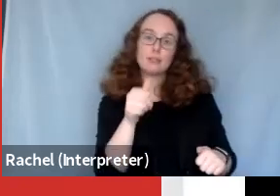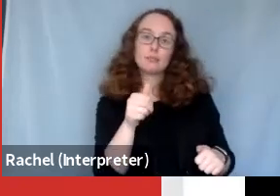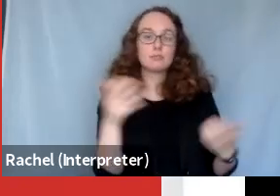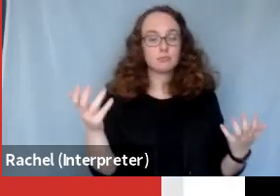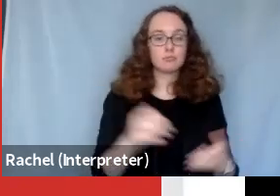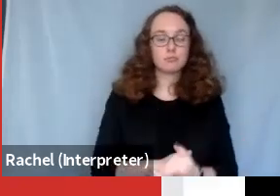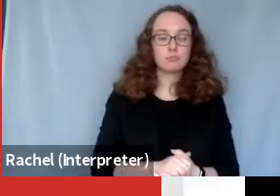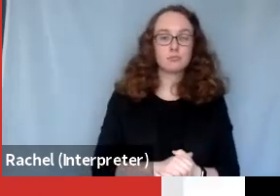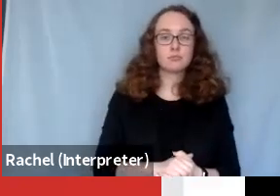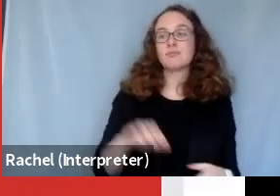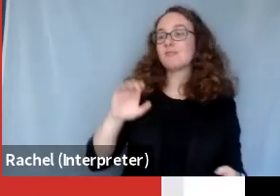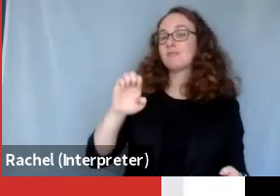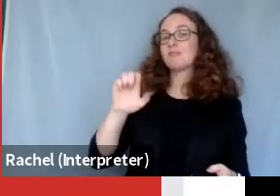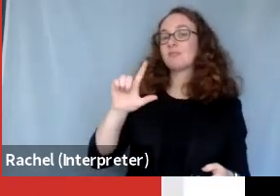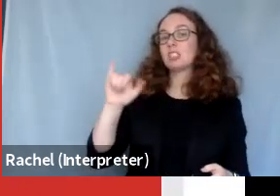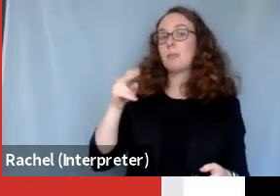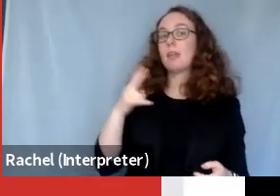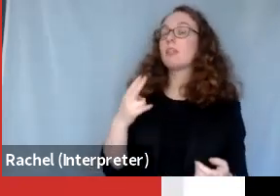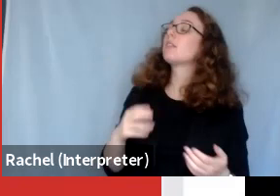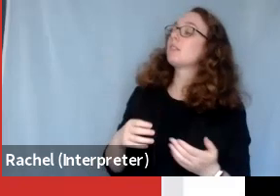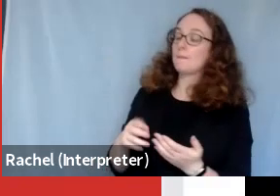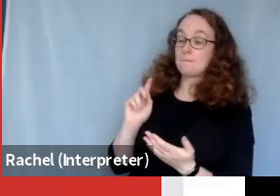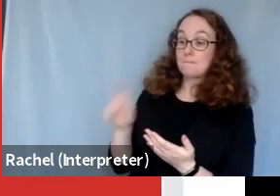Ironesha, my English class doesn't have any books posted